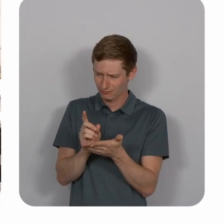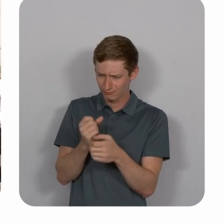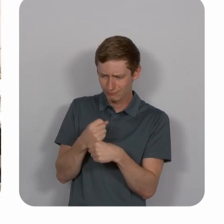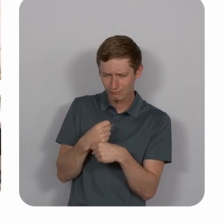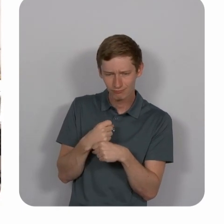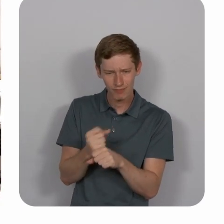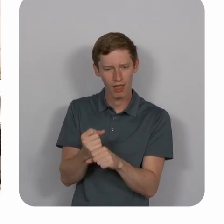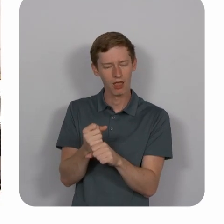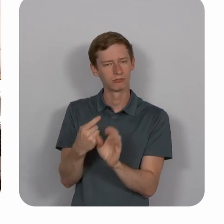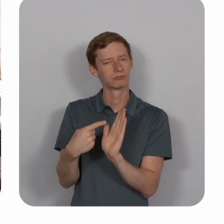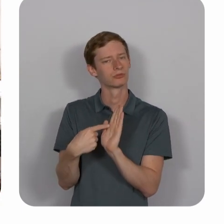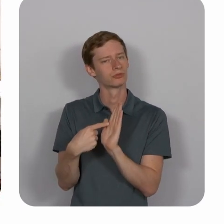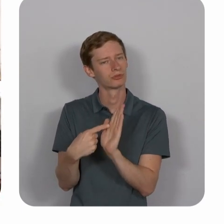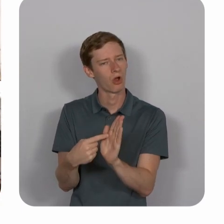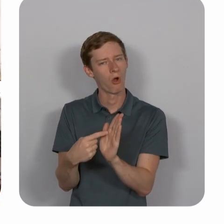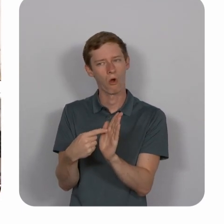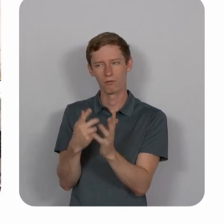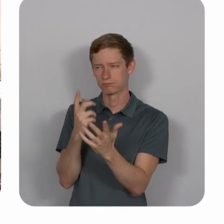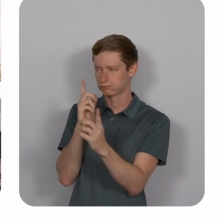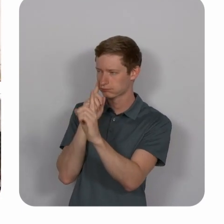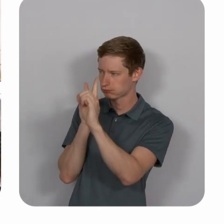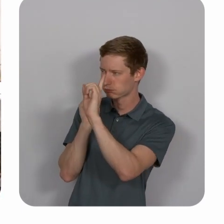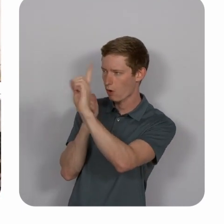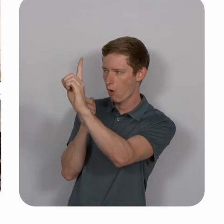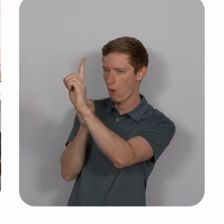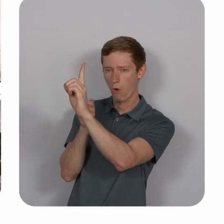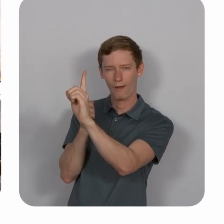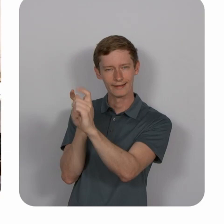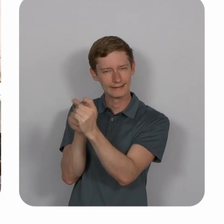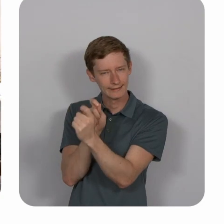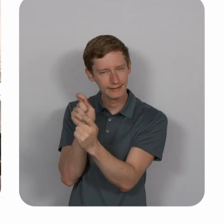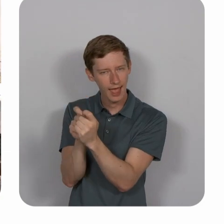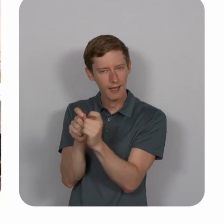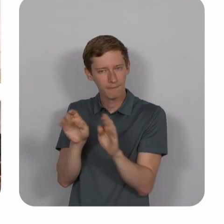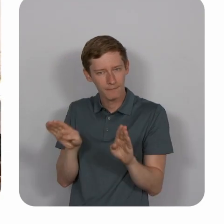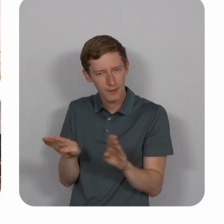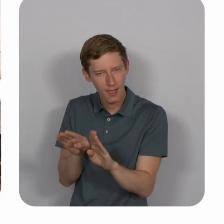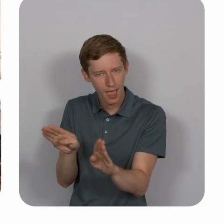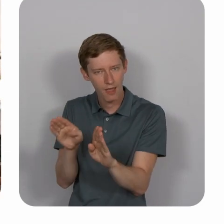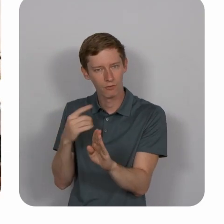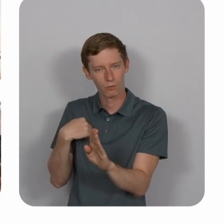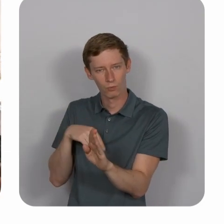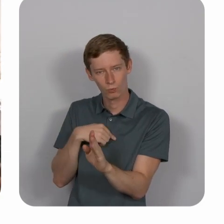exactly the behaviors that we wanted for characters and their tones,